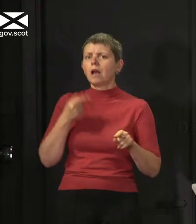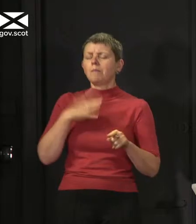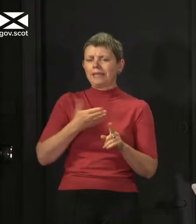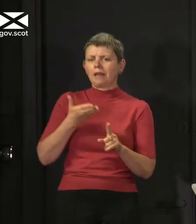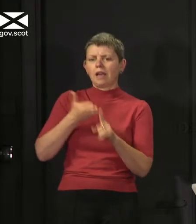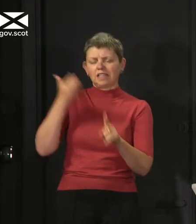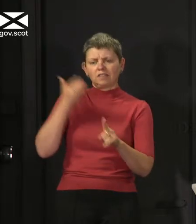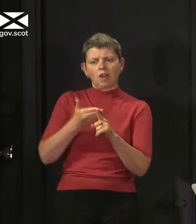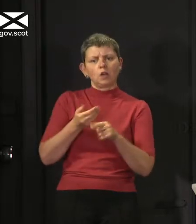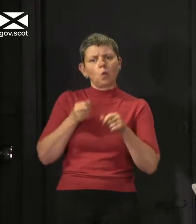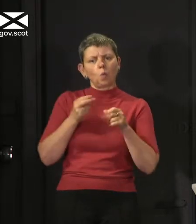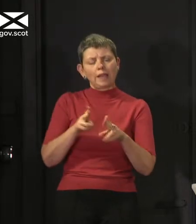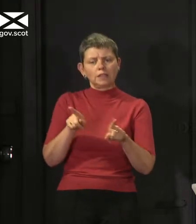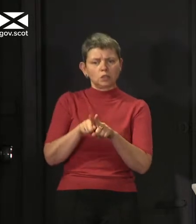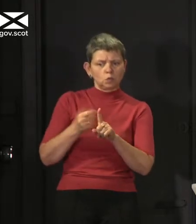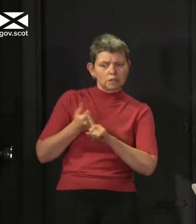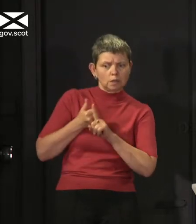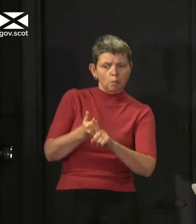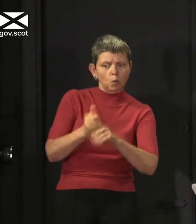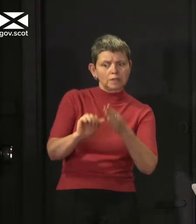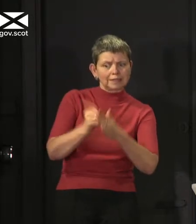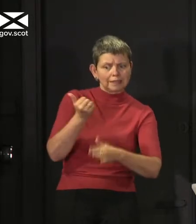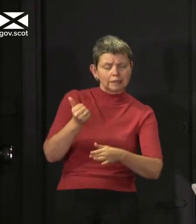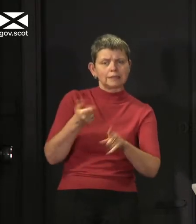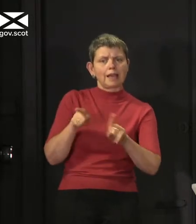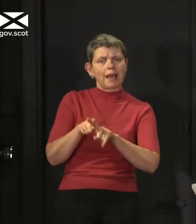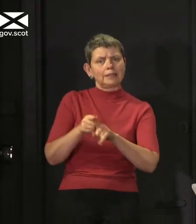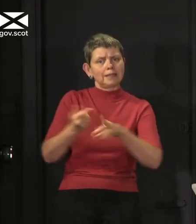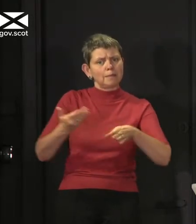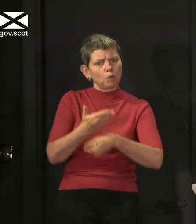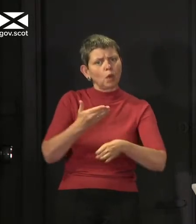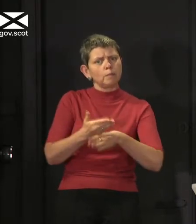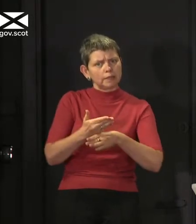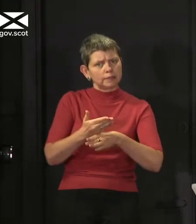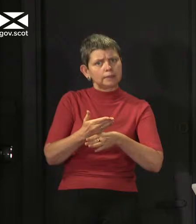and employment despite the heavy impact that COVID is having, and the Scottish Government